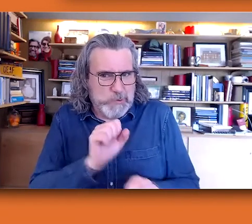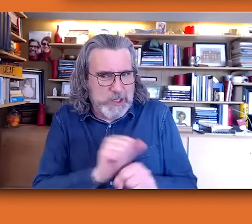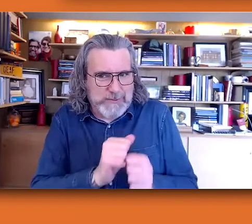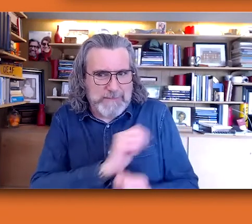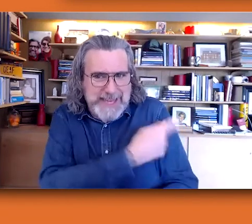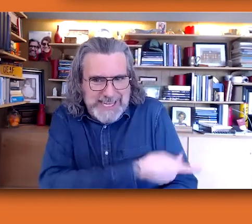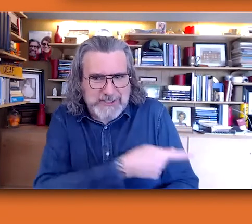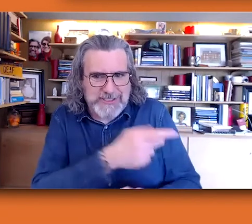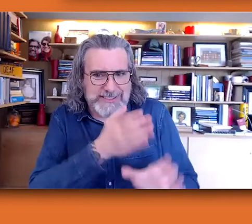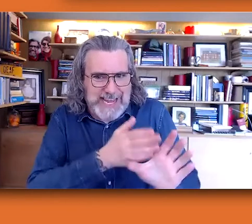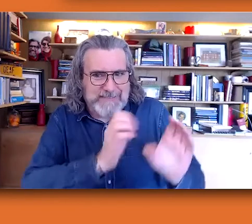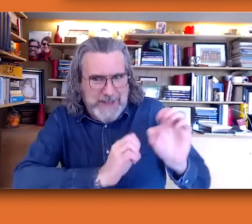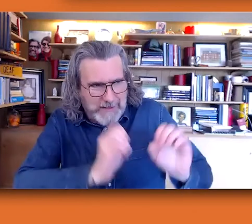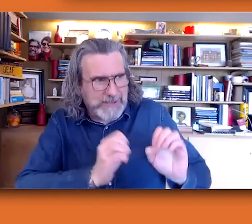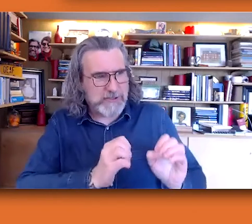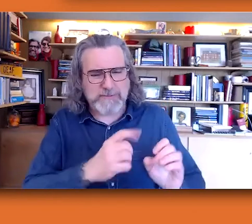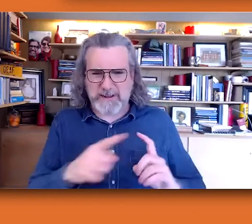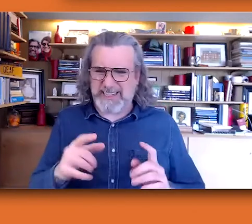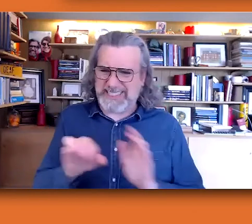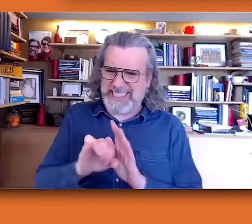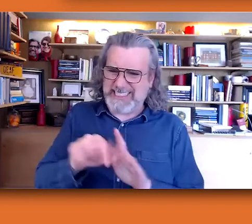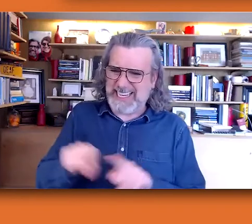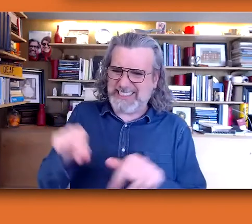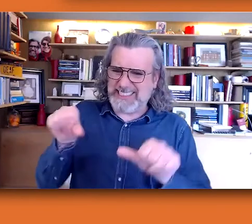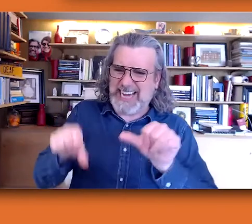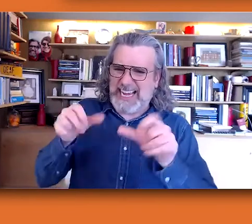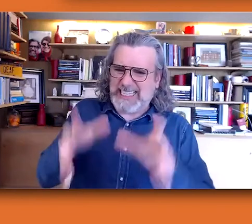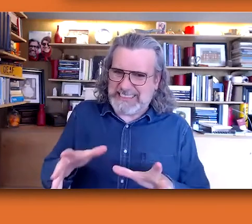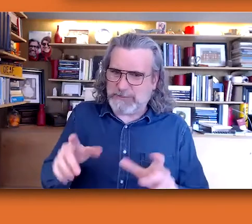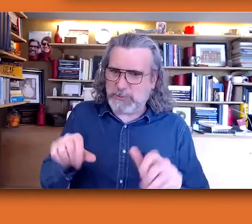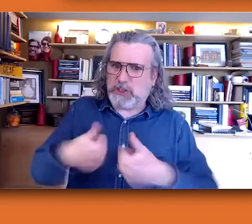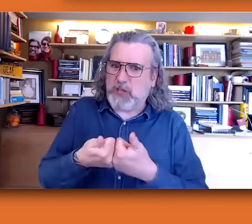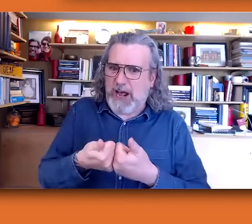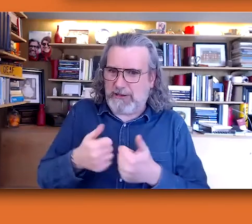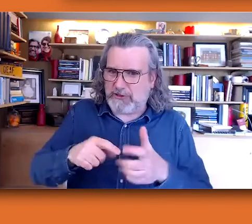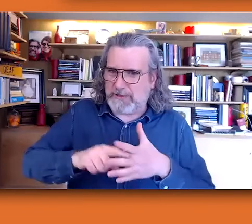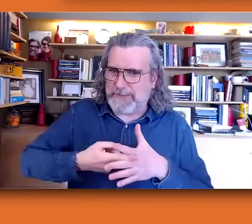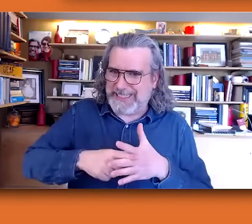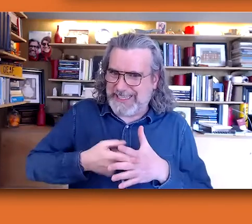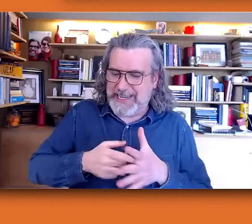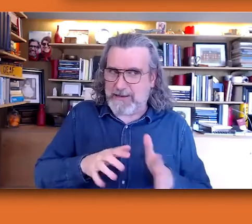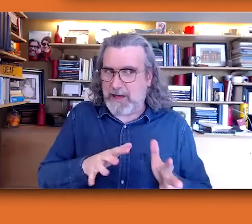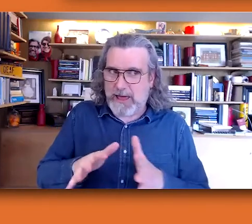I had the confidence in my ability as a clinician. I had a lot of experience working with patients,